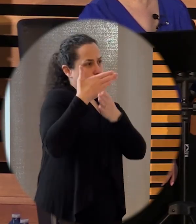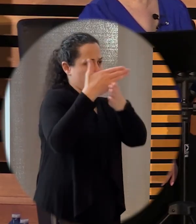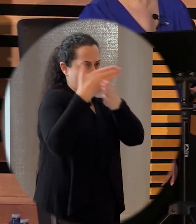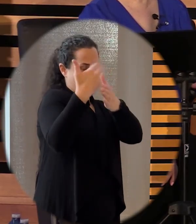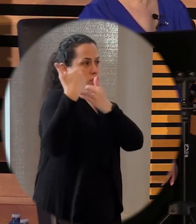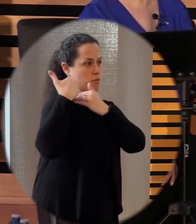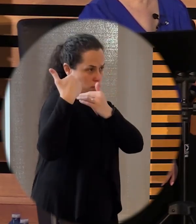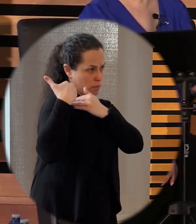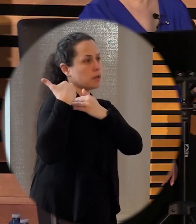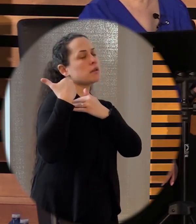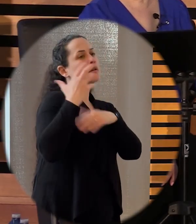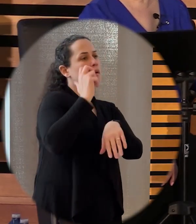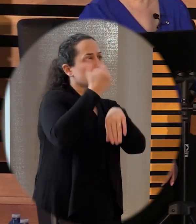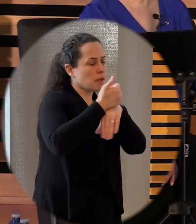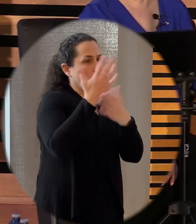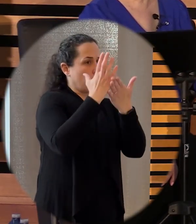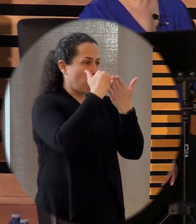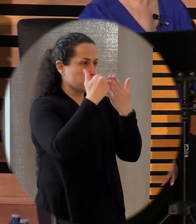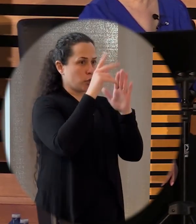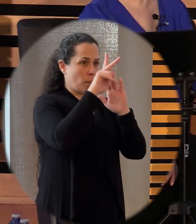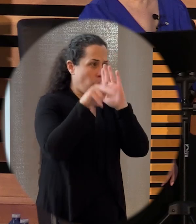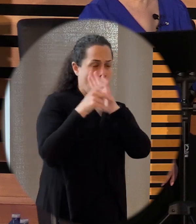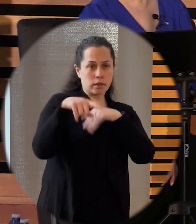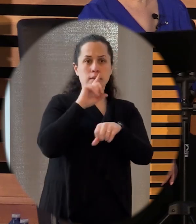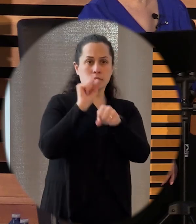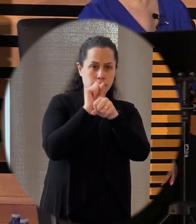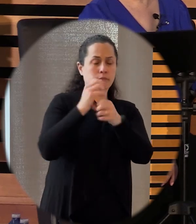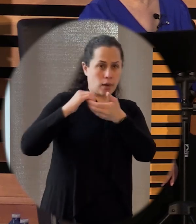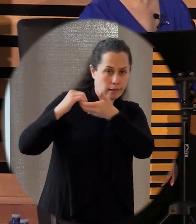shoulders, and then ensures that there's budget and policy will to make that a collective